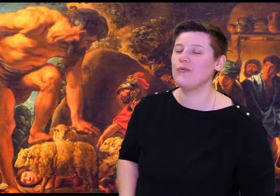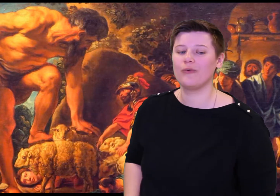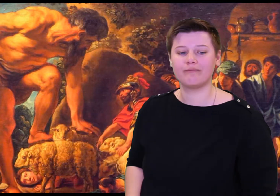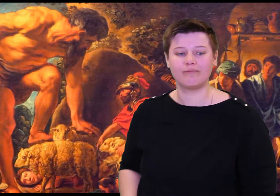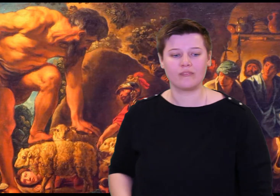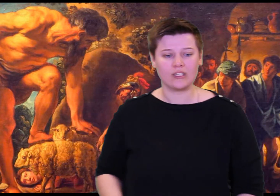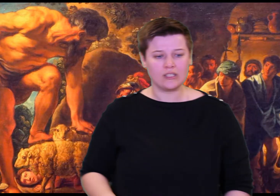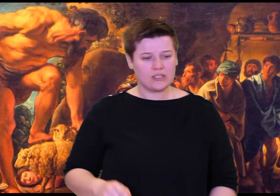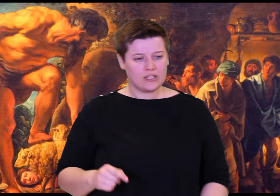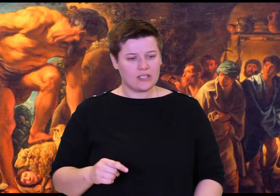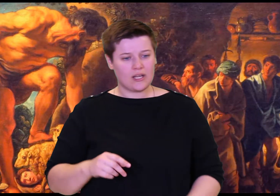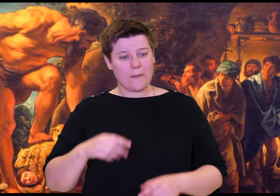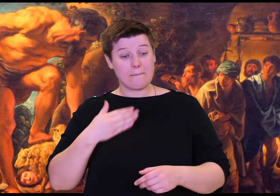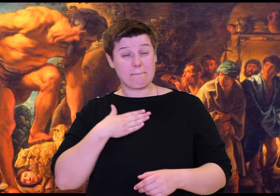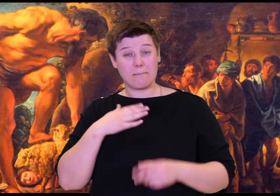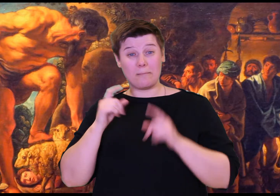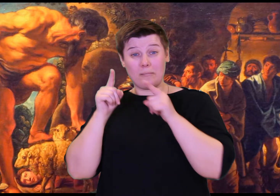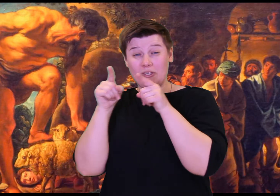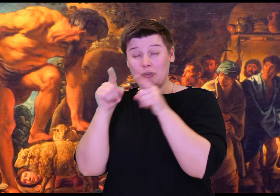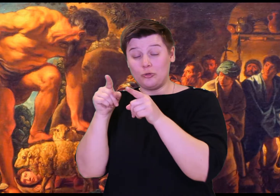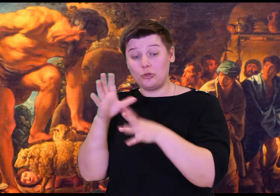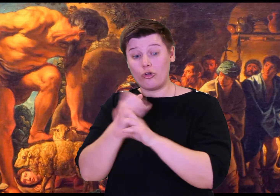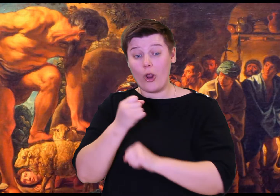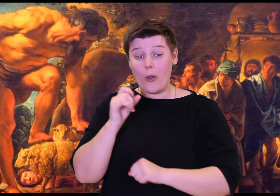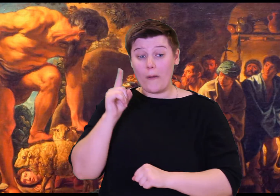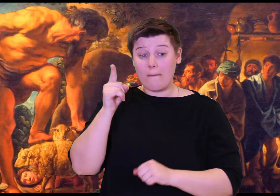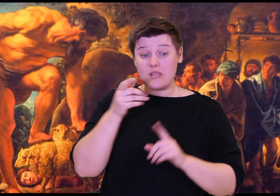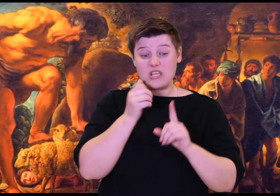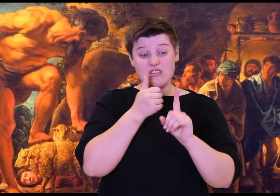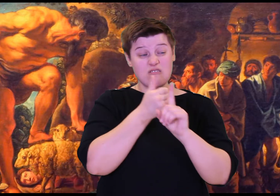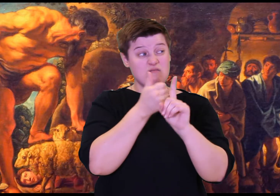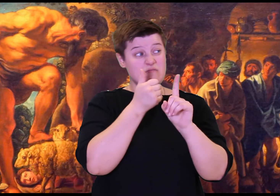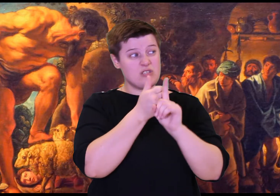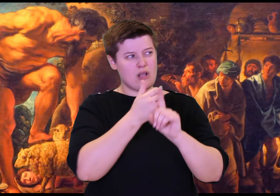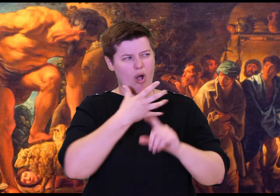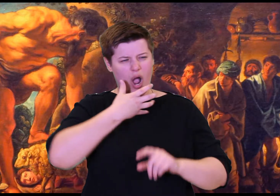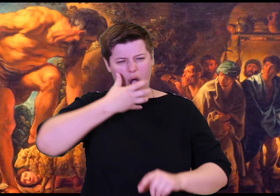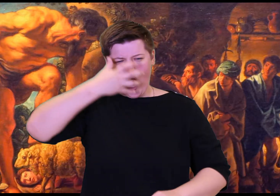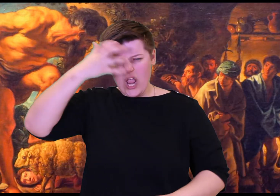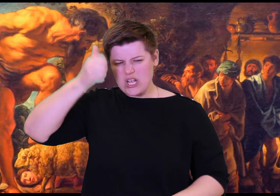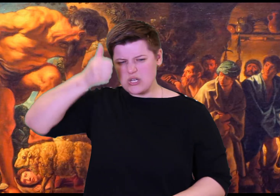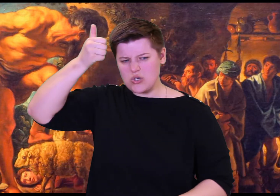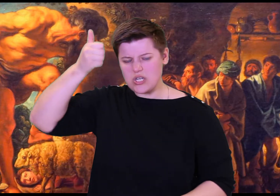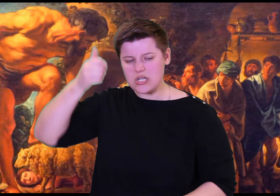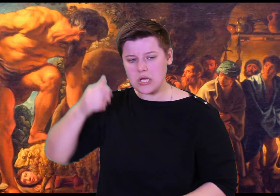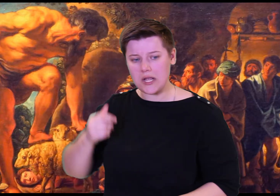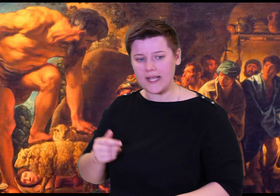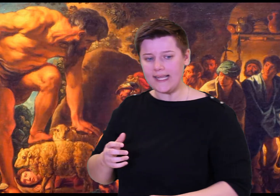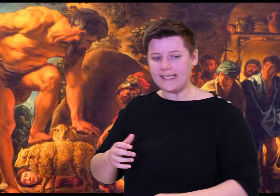My taunting made him angrier. He ripped a rock out of the hill and hurled it at us.